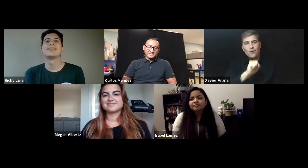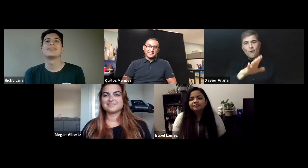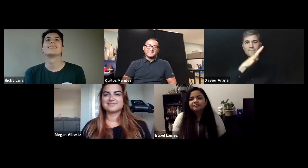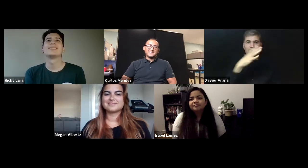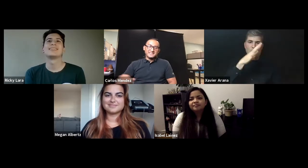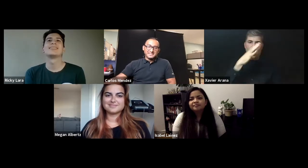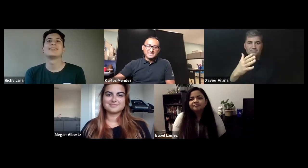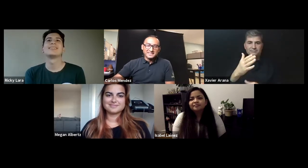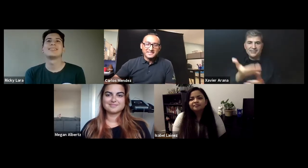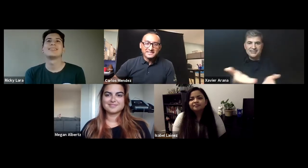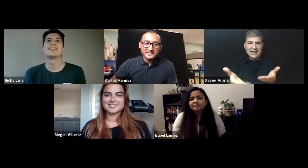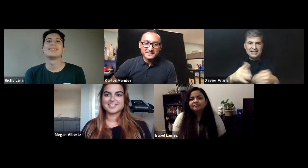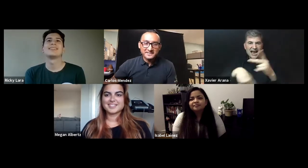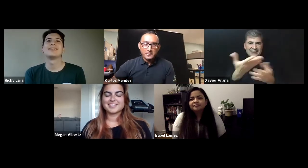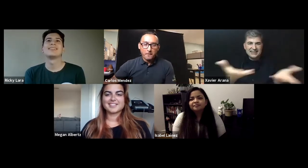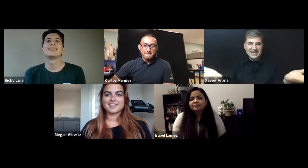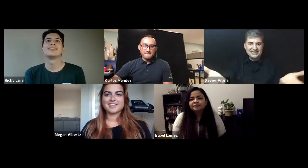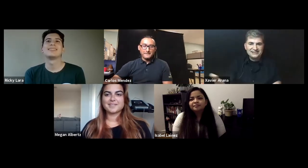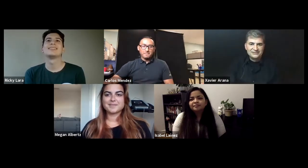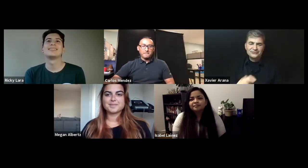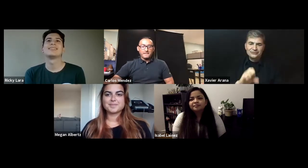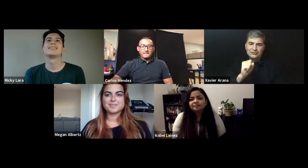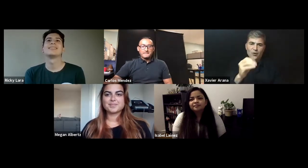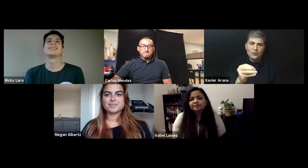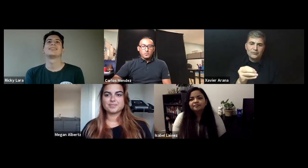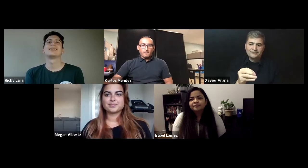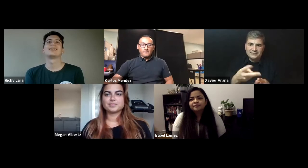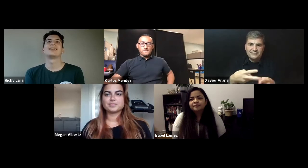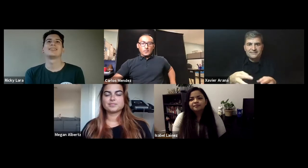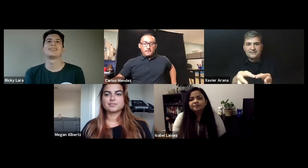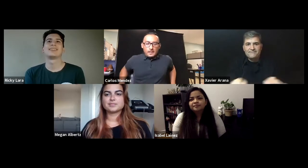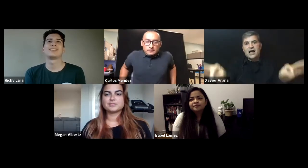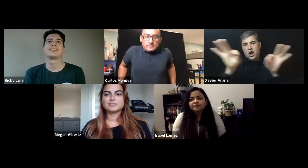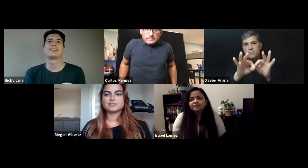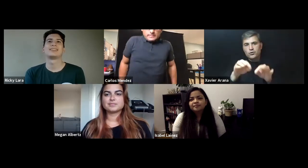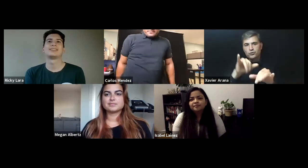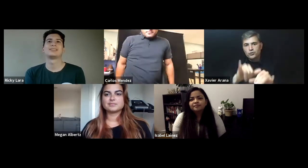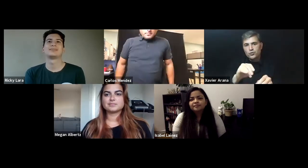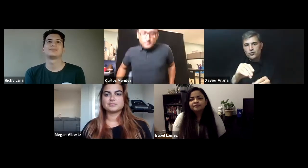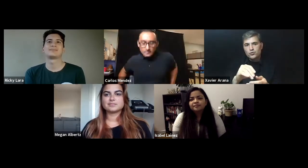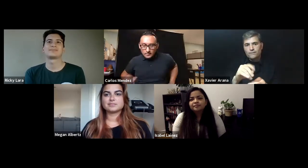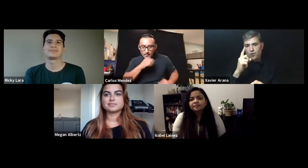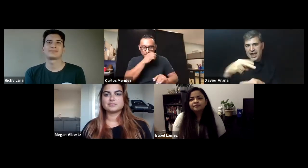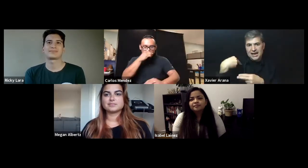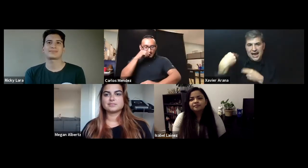condense milk so you can put it on a shelf instead of in a refrigerator, do some old farming-type kinds of things.